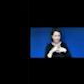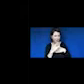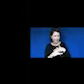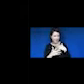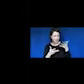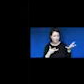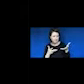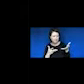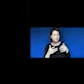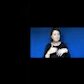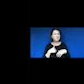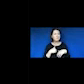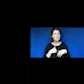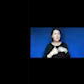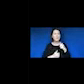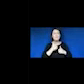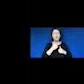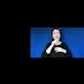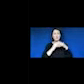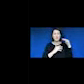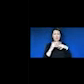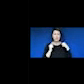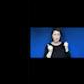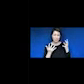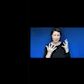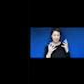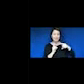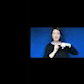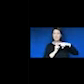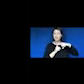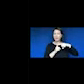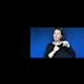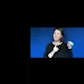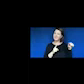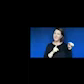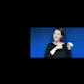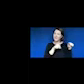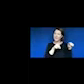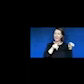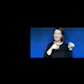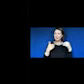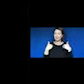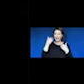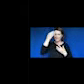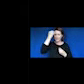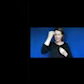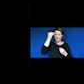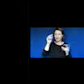be the most comfortable for him but also allow them to get the information they need to process through human resources.